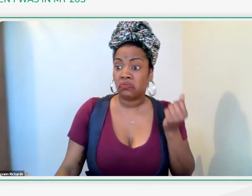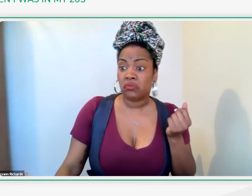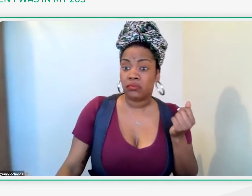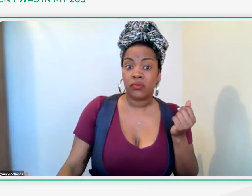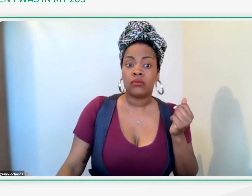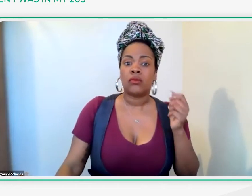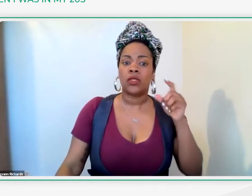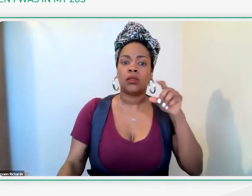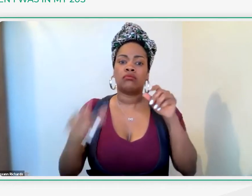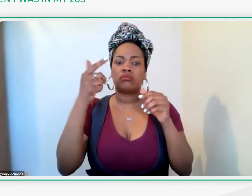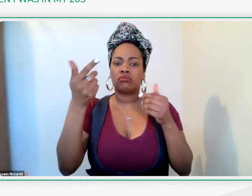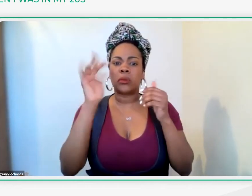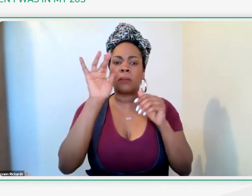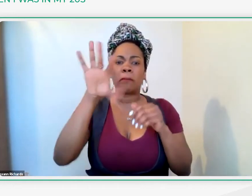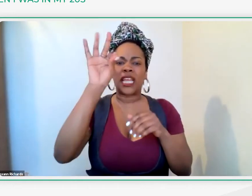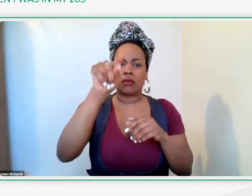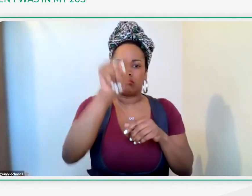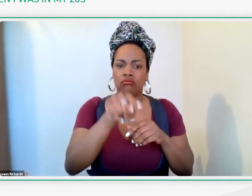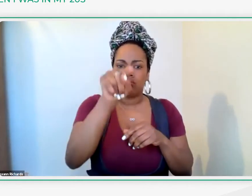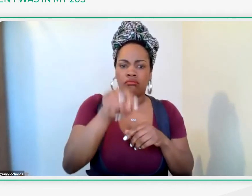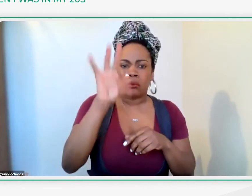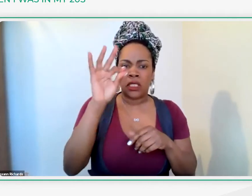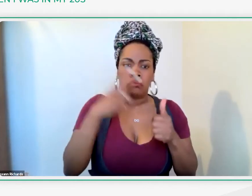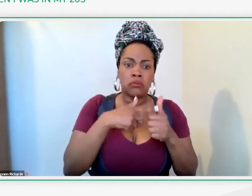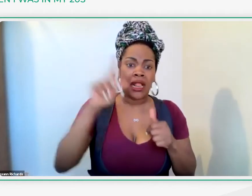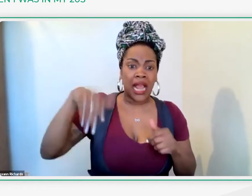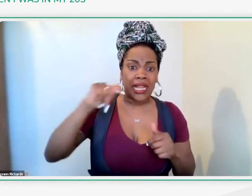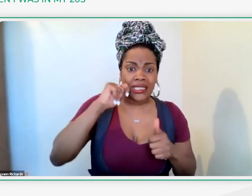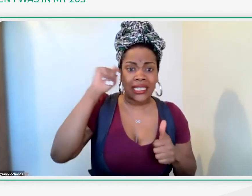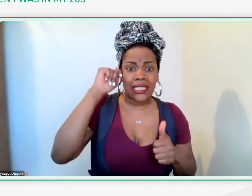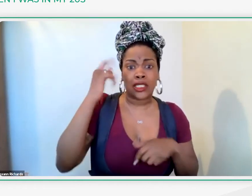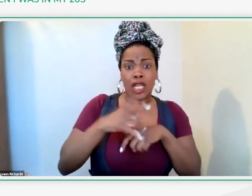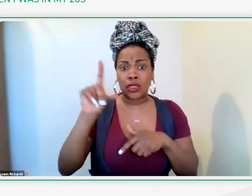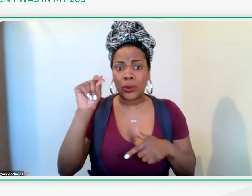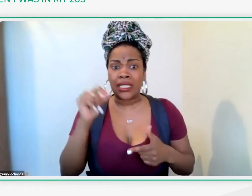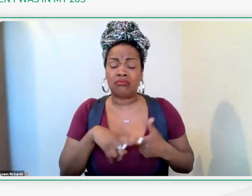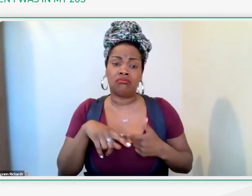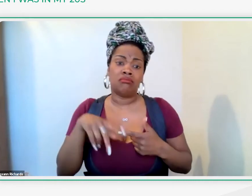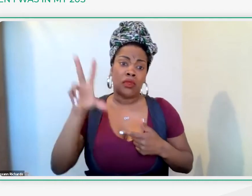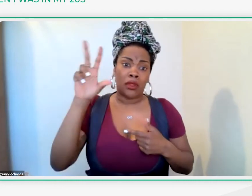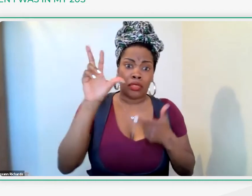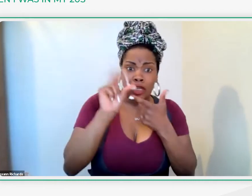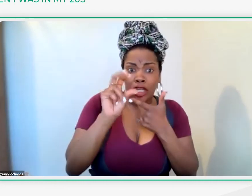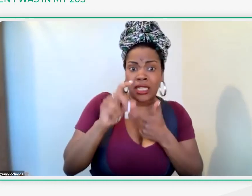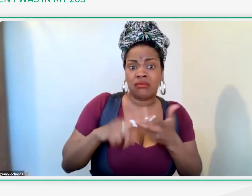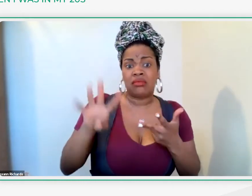Let's see what you all voted for. So did you pick late teens/early 20s?